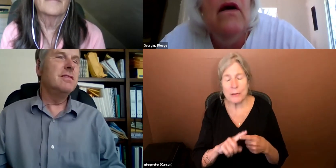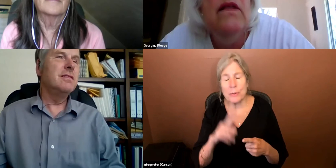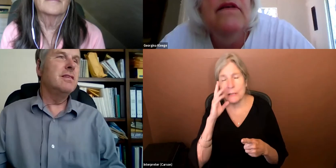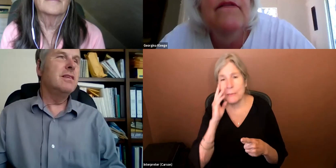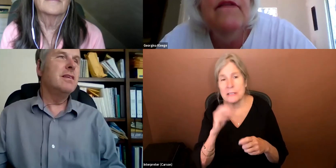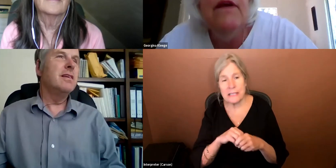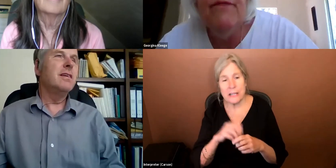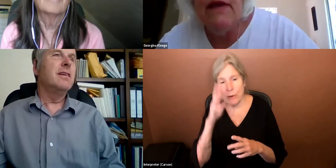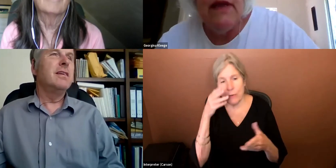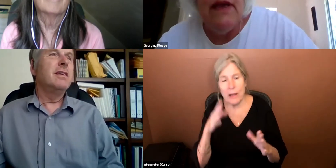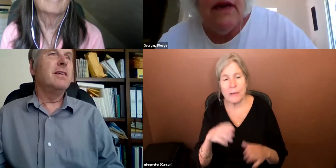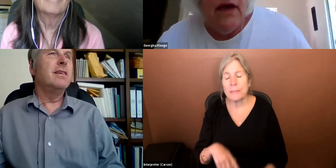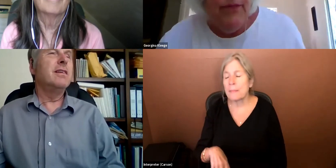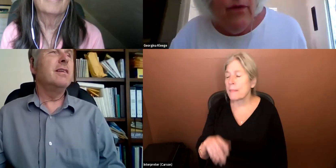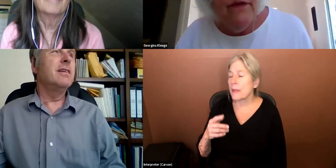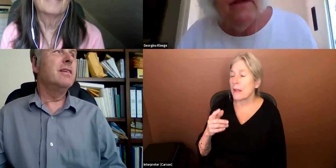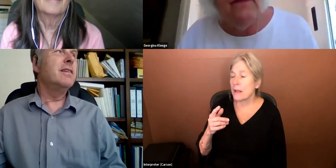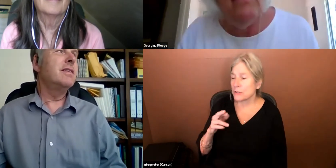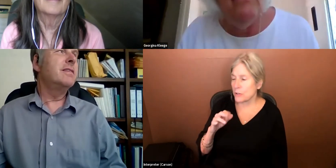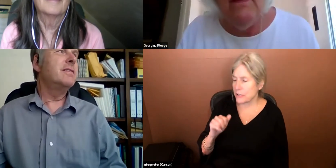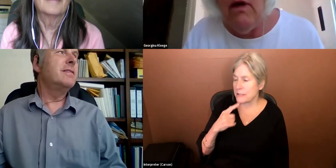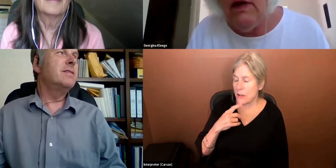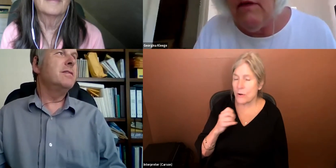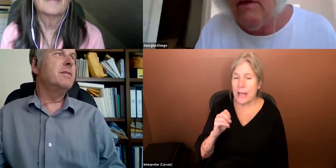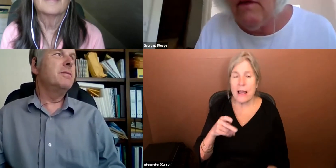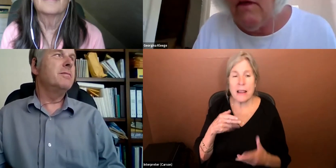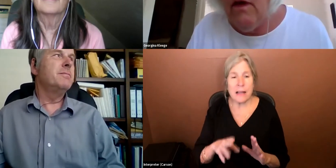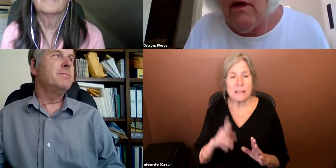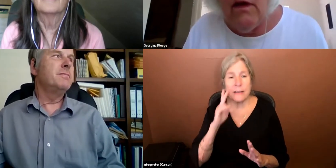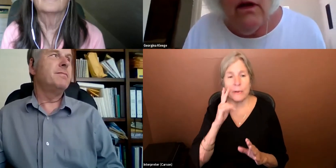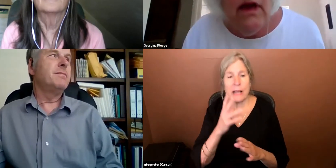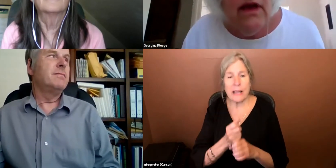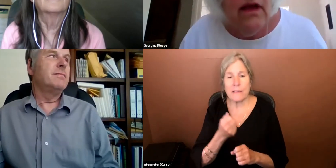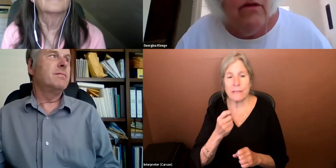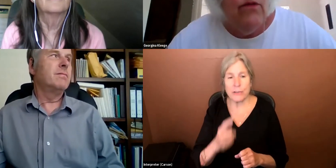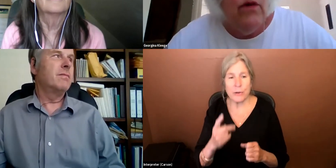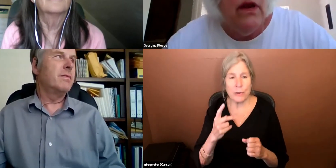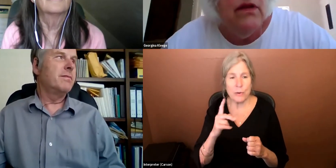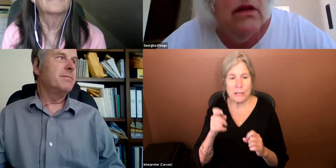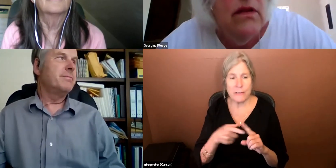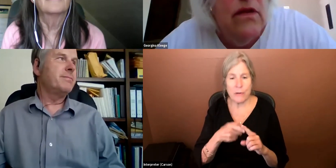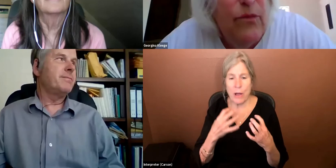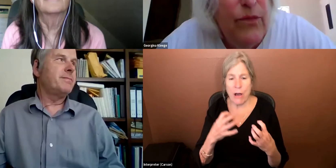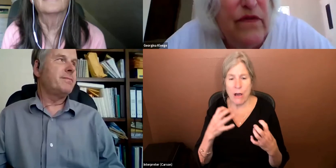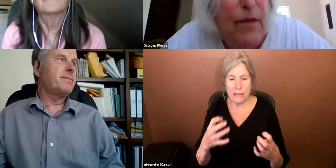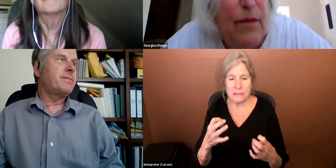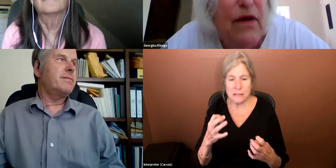Let's see if we can get a couple of questions from the audience, Nick. If you want to pull some out. Nick